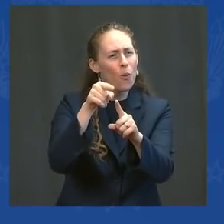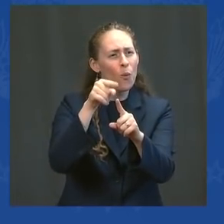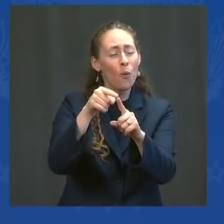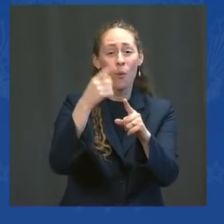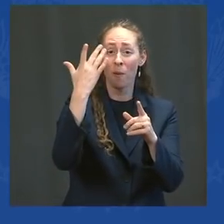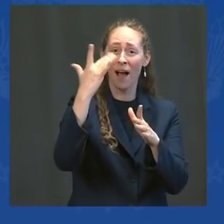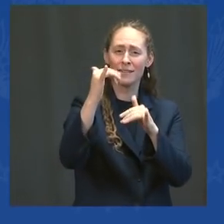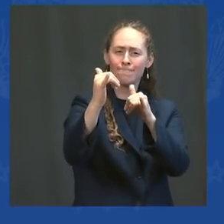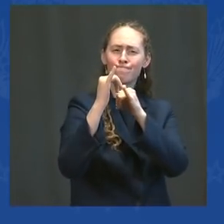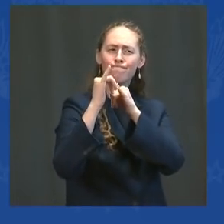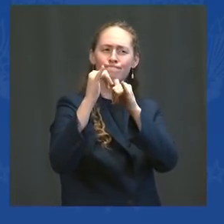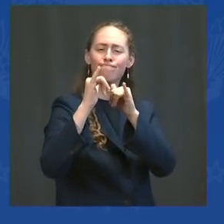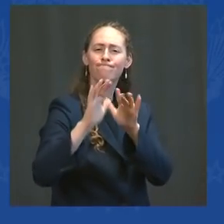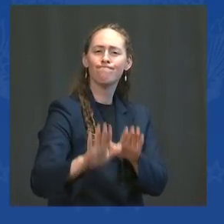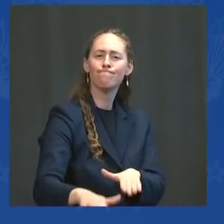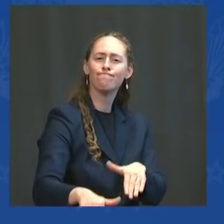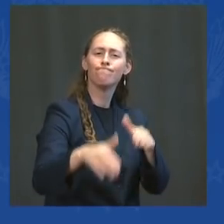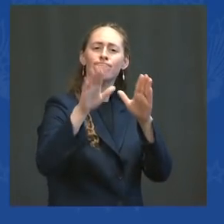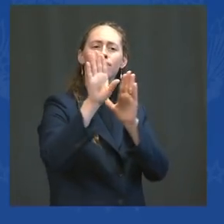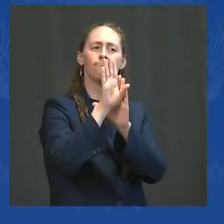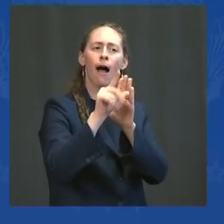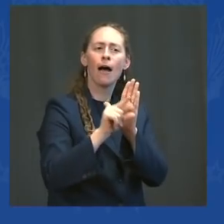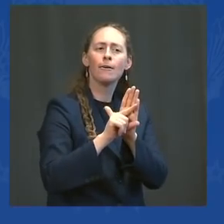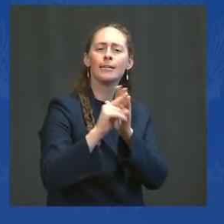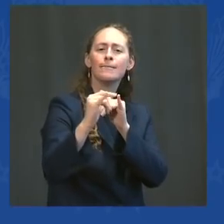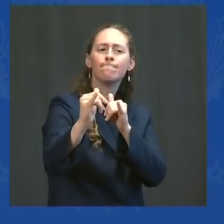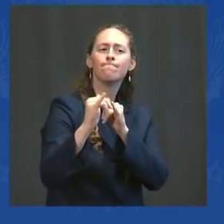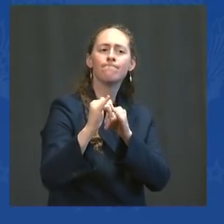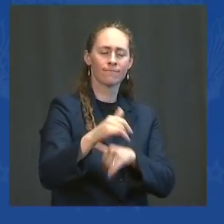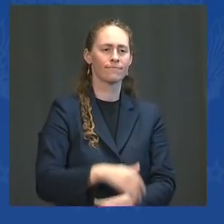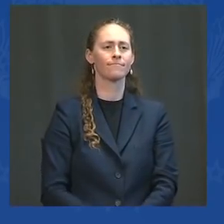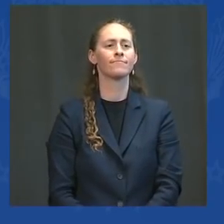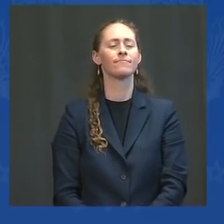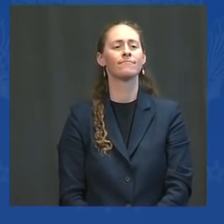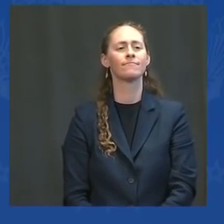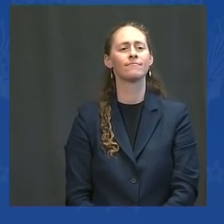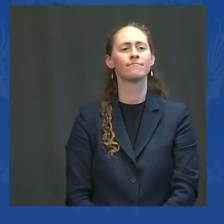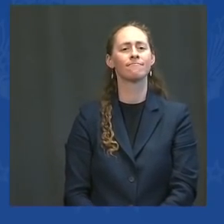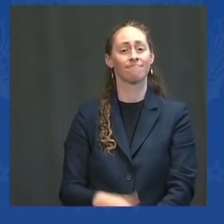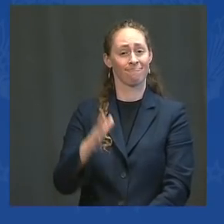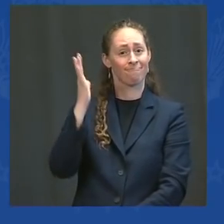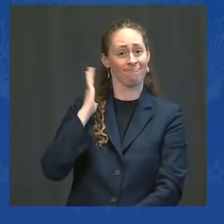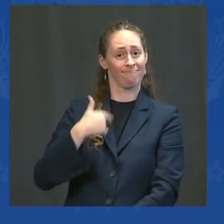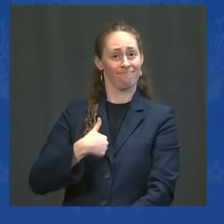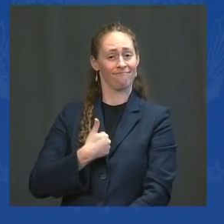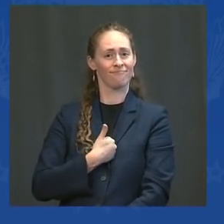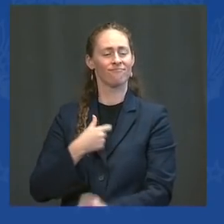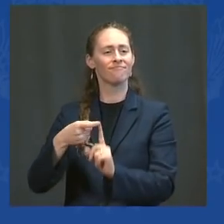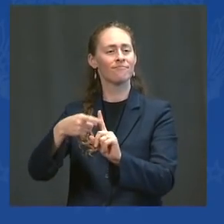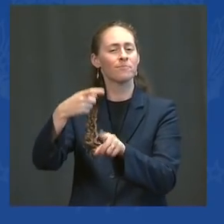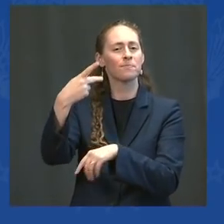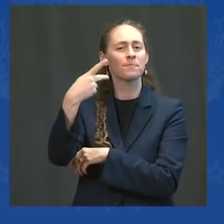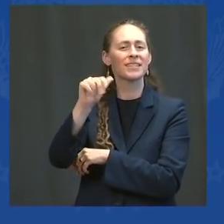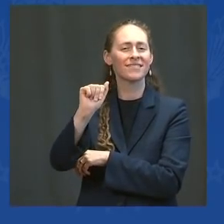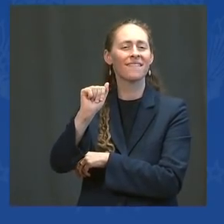particularly, at that time, it was men -- in Scranton and Claymont, places where -- the neighborhood I lived in --